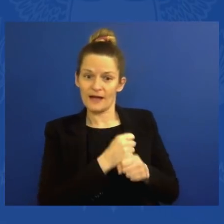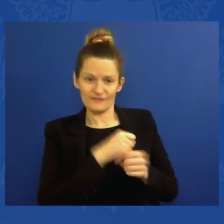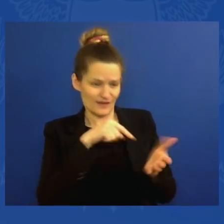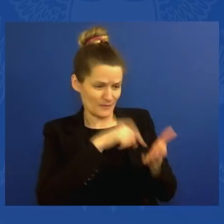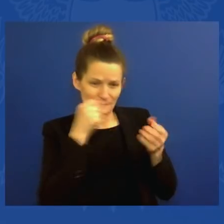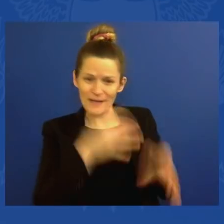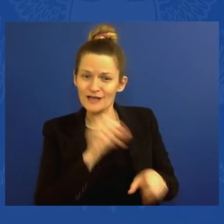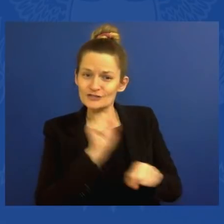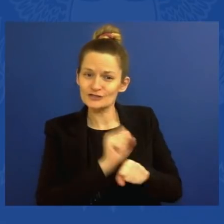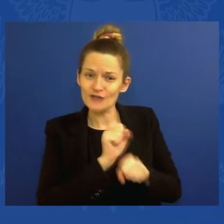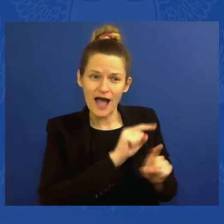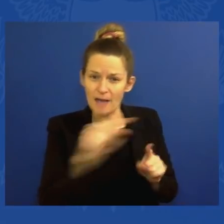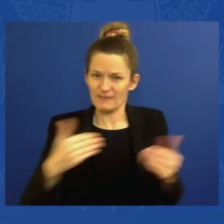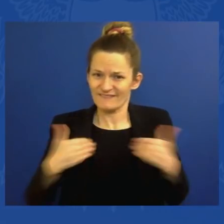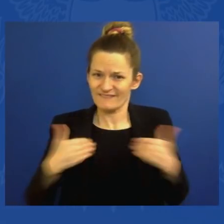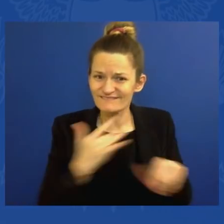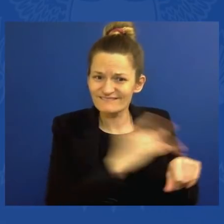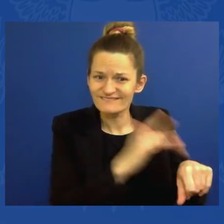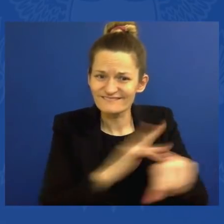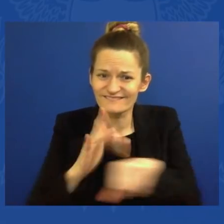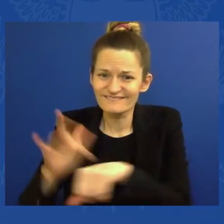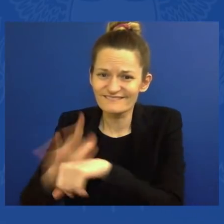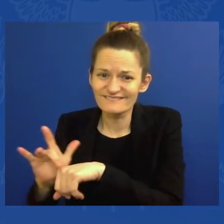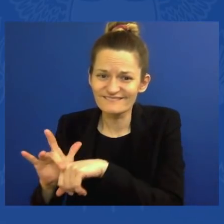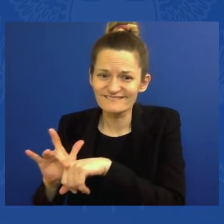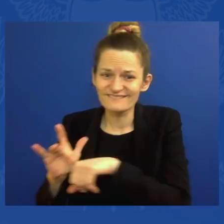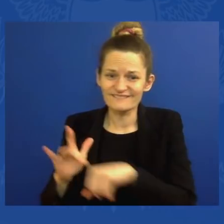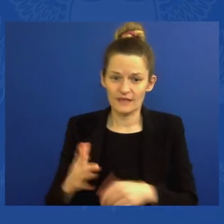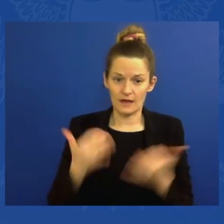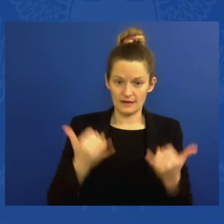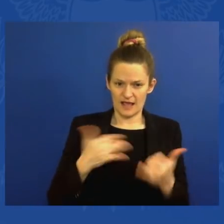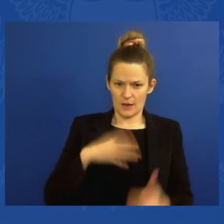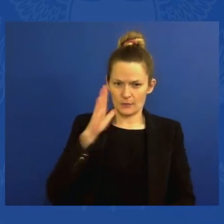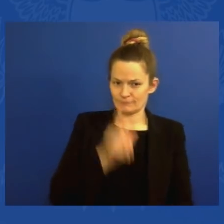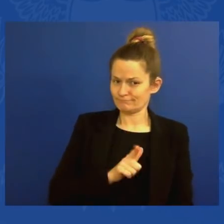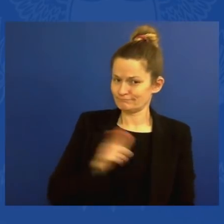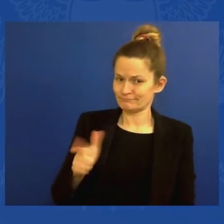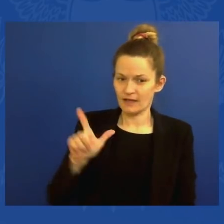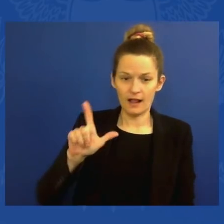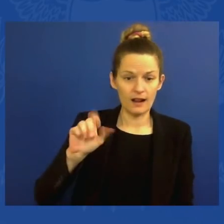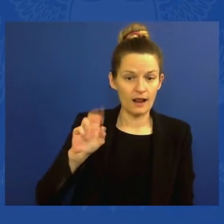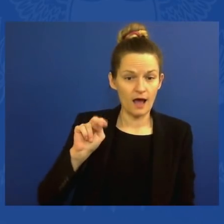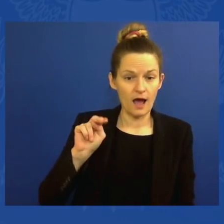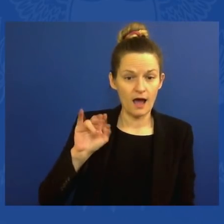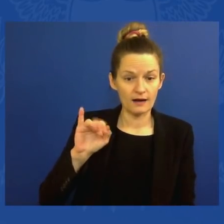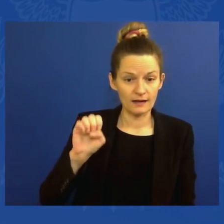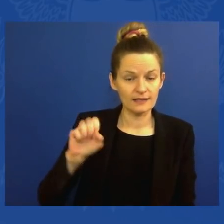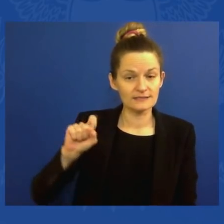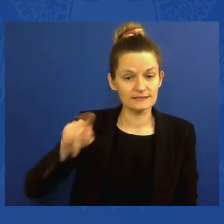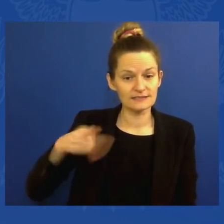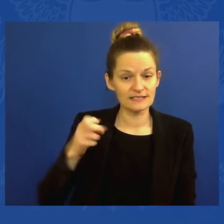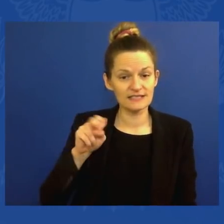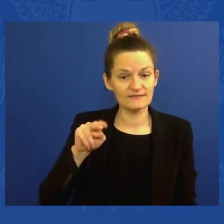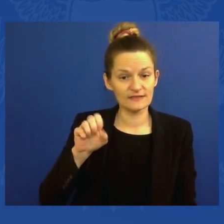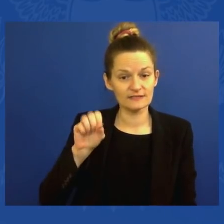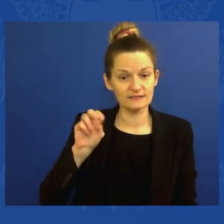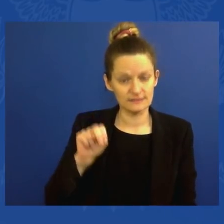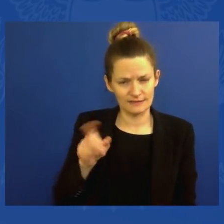president of the International Brotherhood of Electrical Workers, in just a minute. But before I do, I want to share one final idea